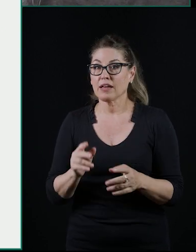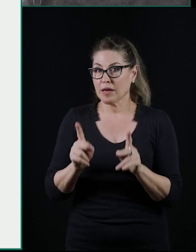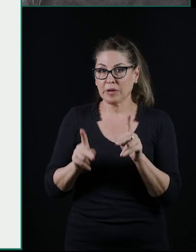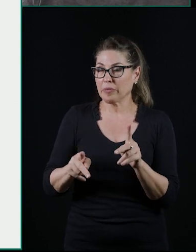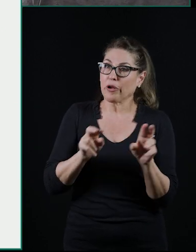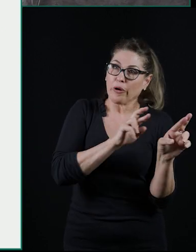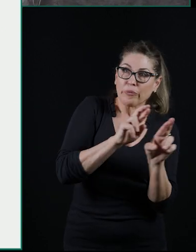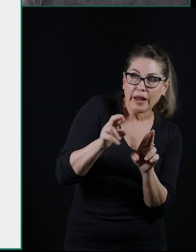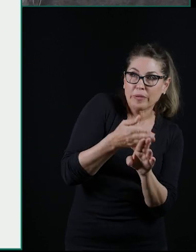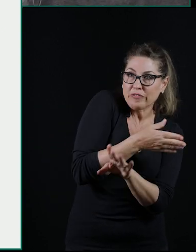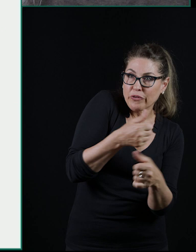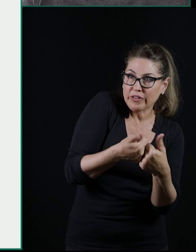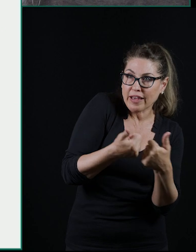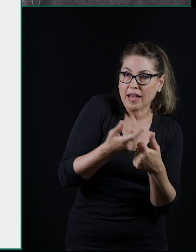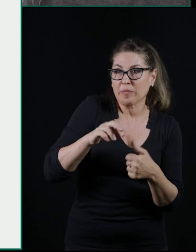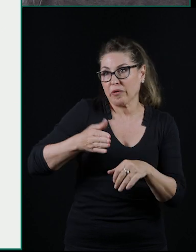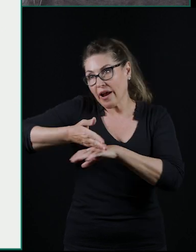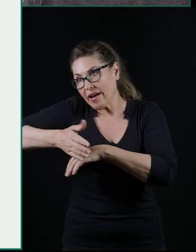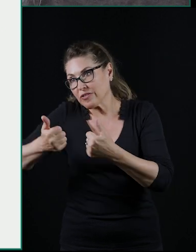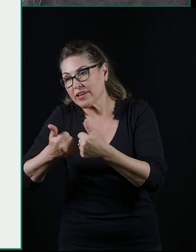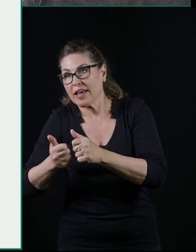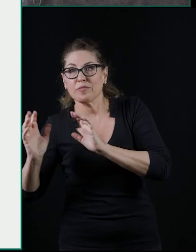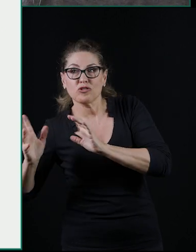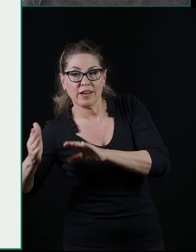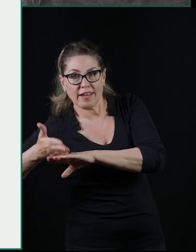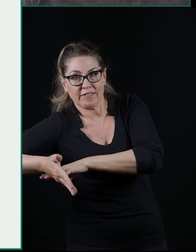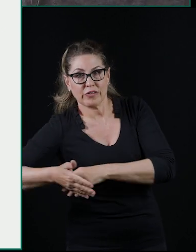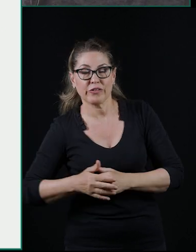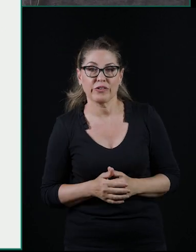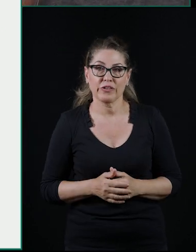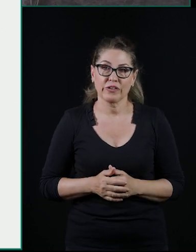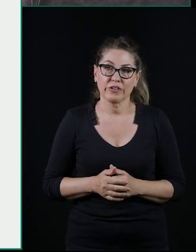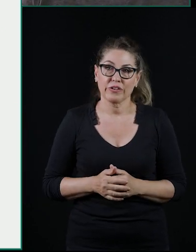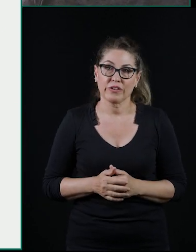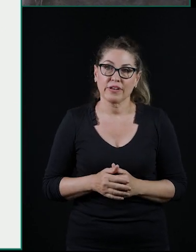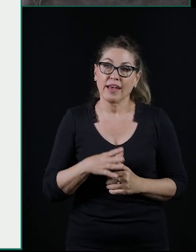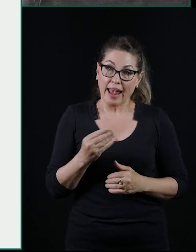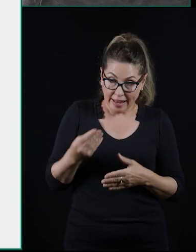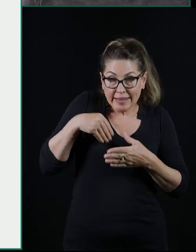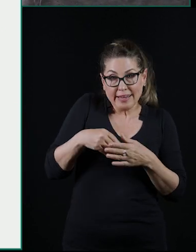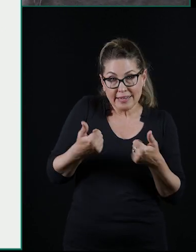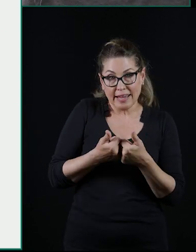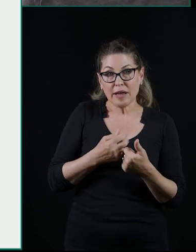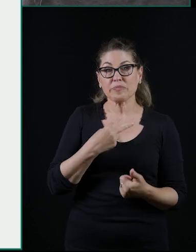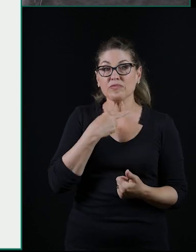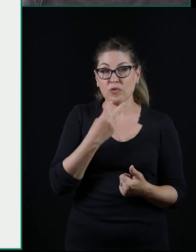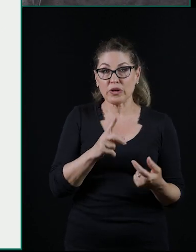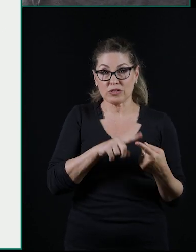for the game or post game they're chatting after. And there's the in-game voice and text chat.